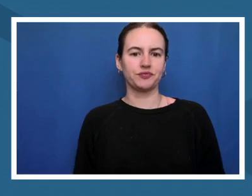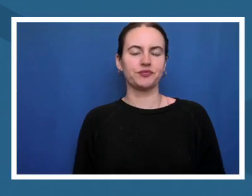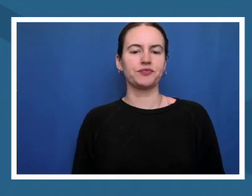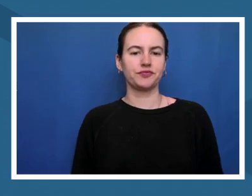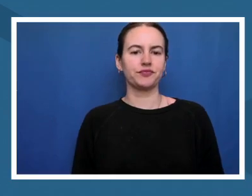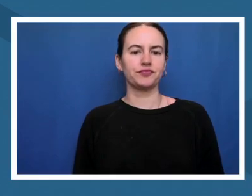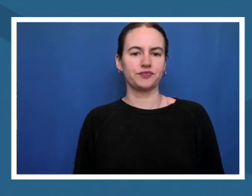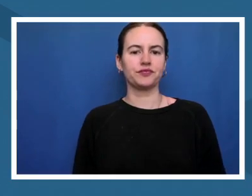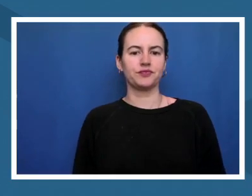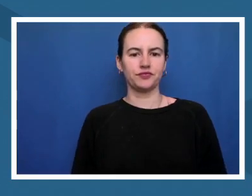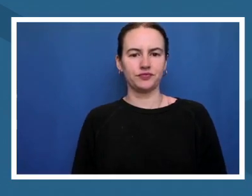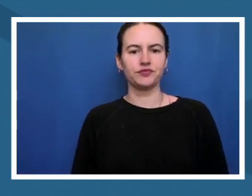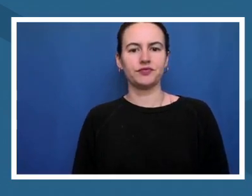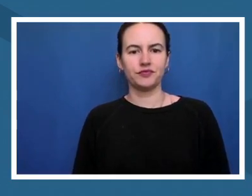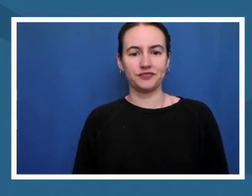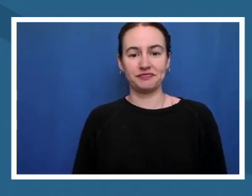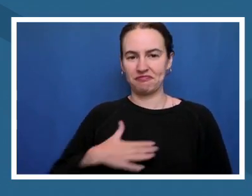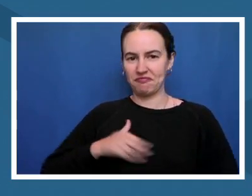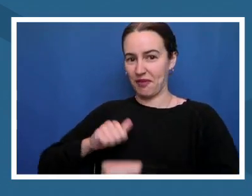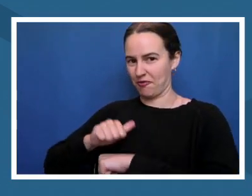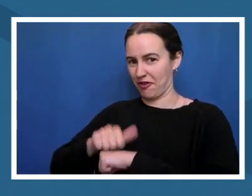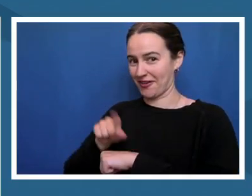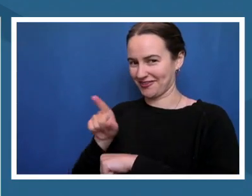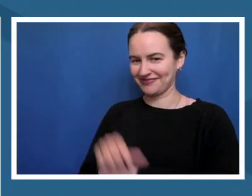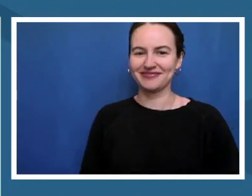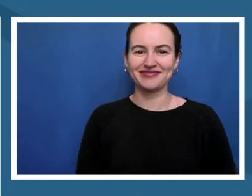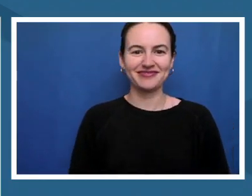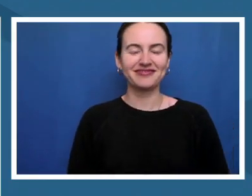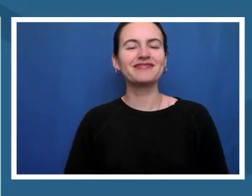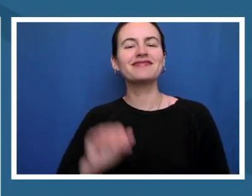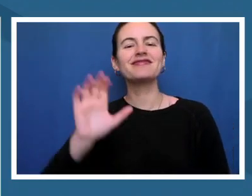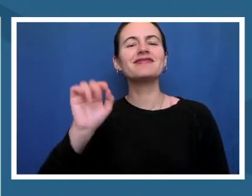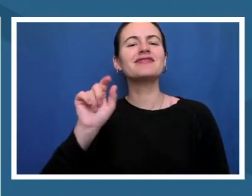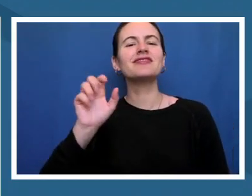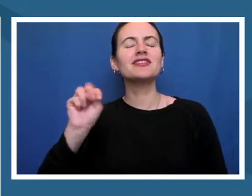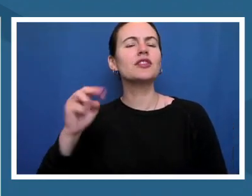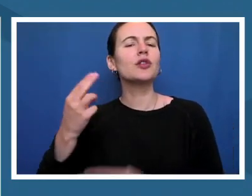this is my rock and what do you think it would be used